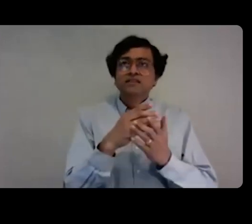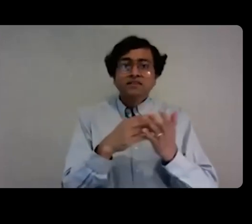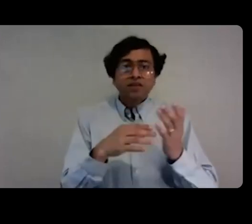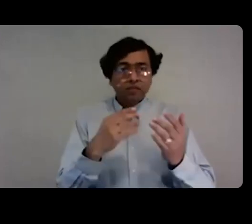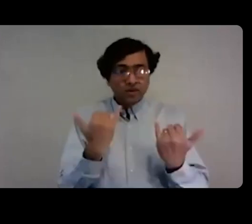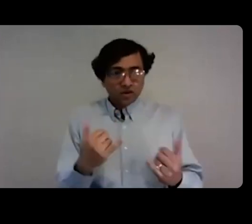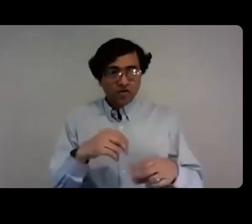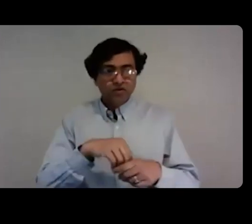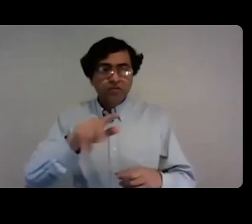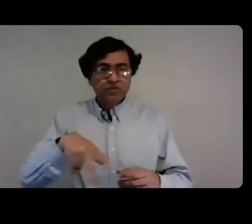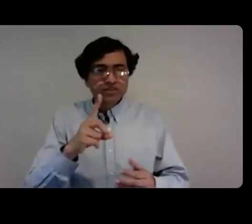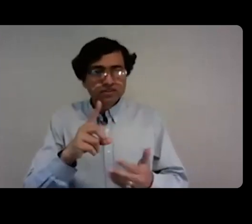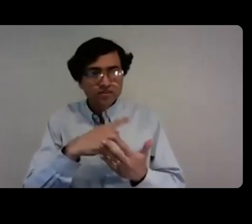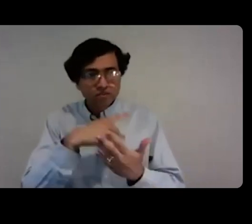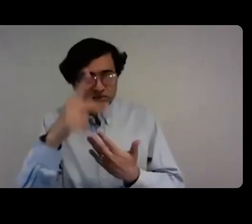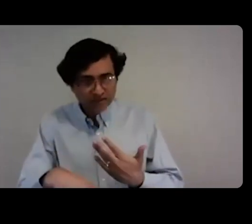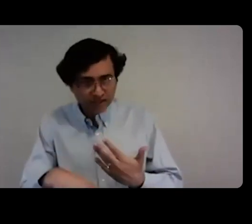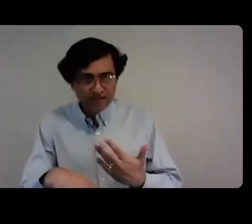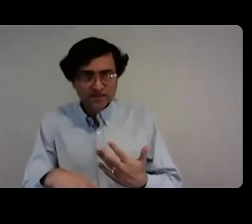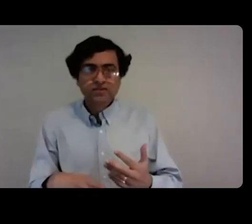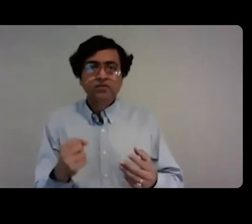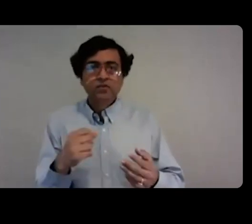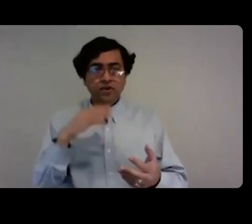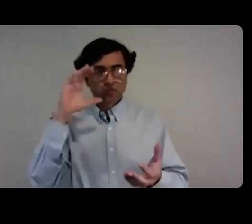coming in with us.